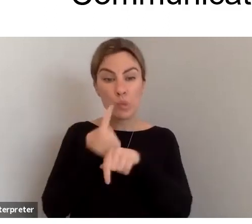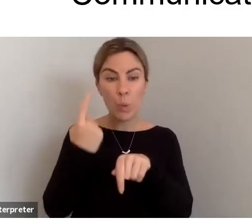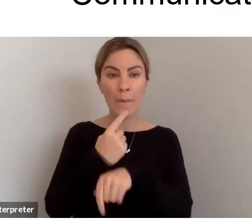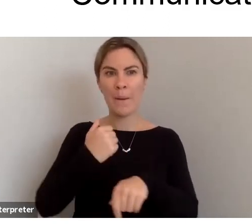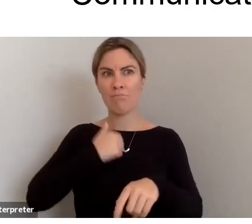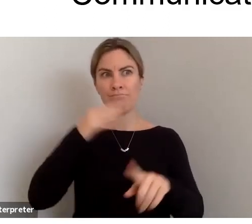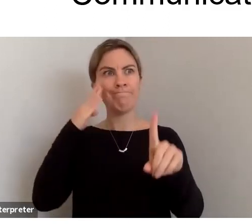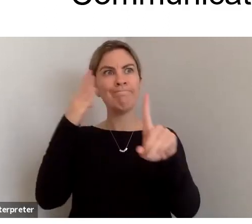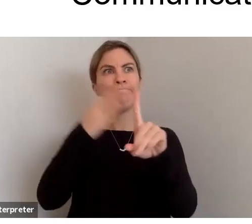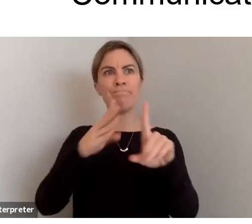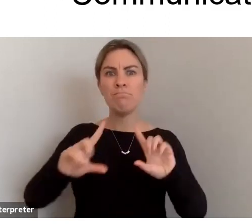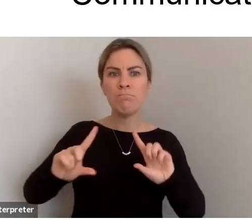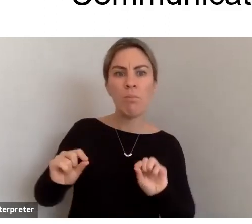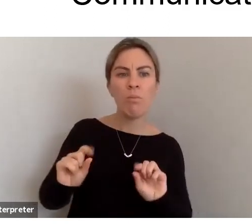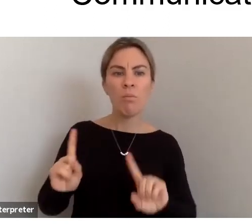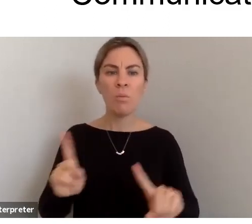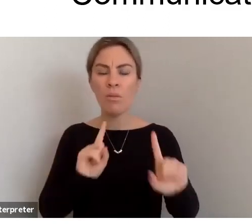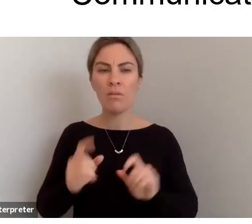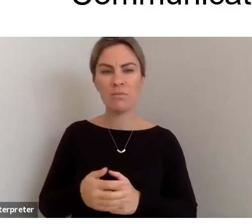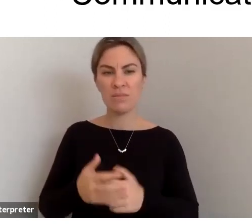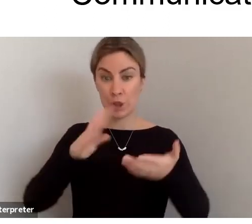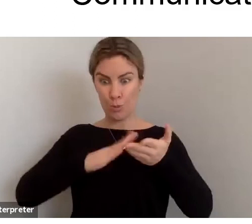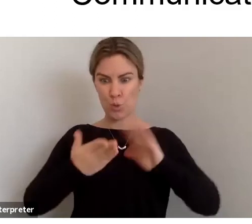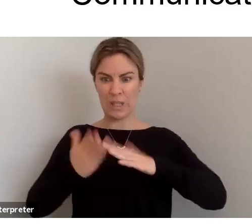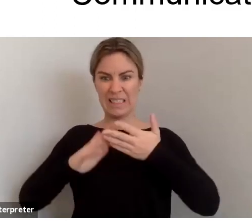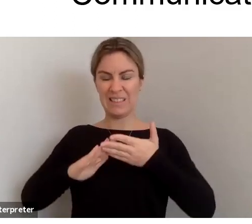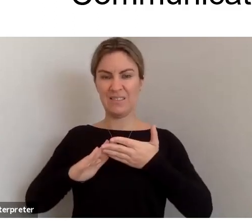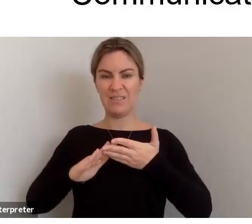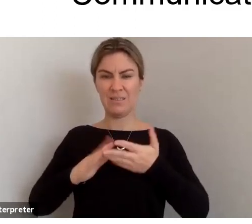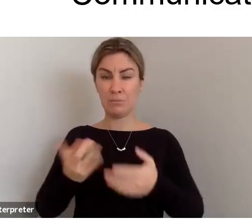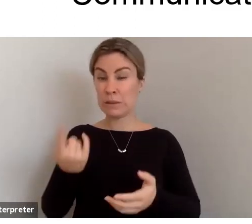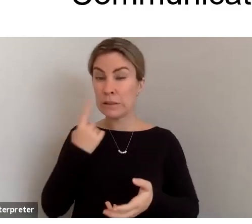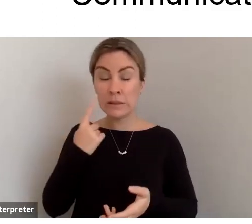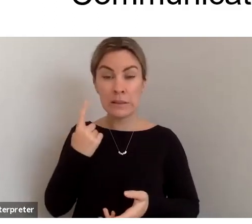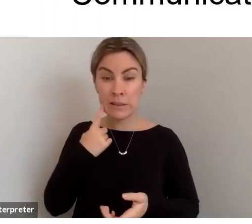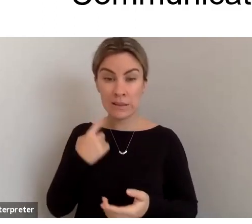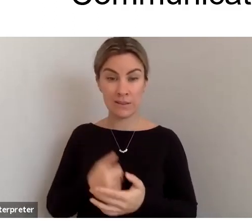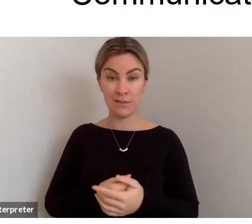community. And it is easier to do than ever. You don't have to be in the same room.